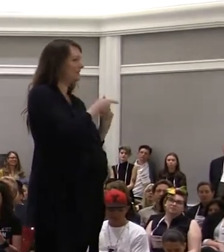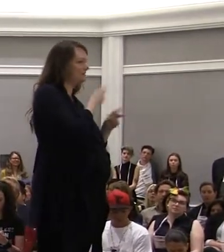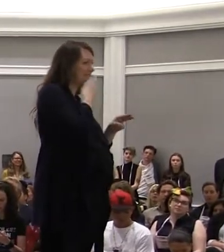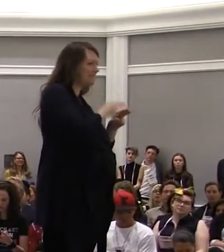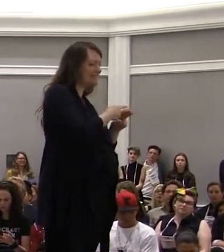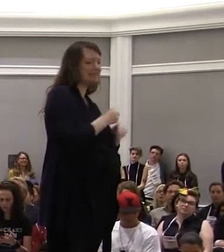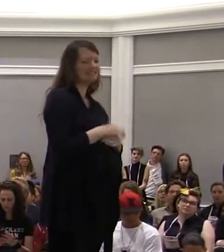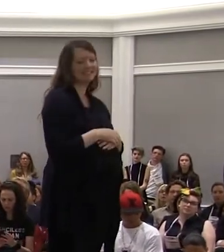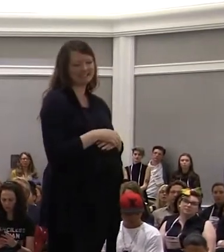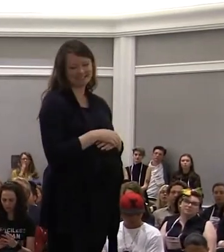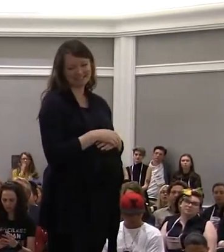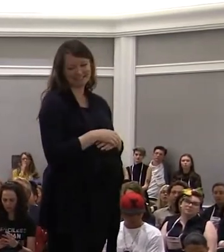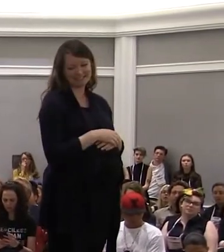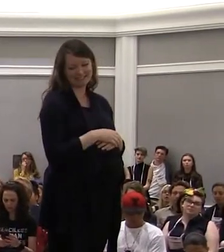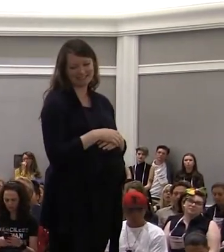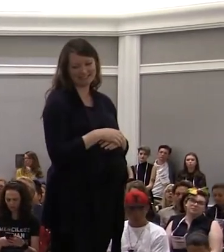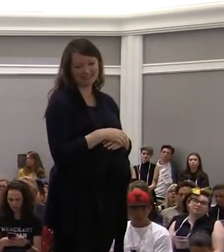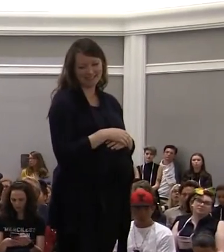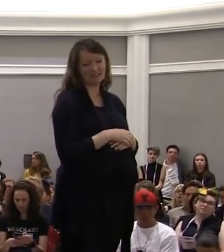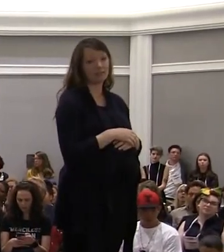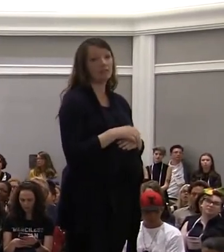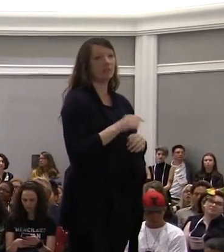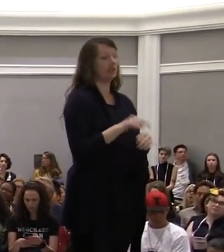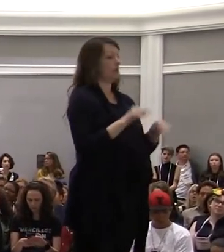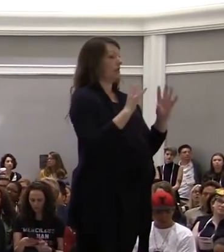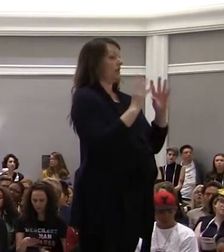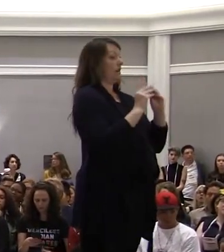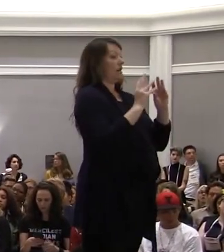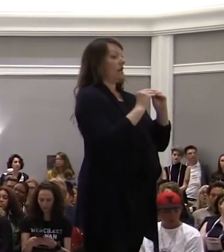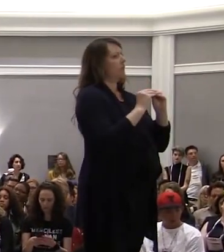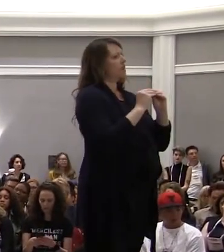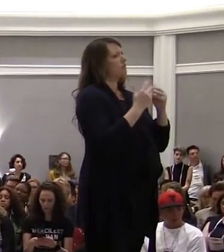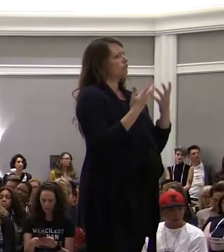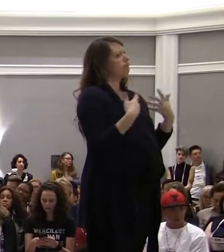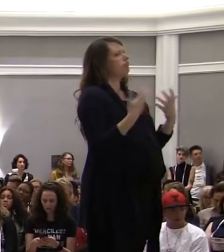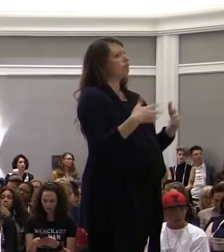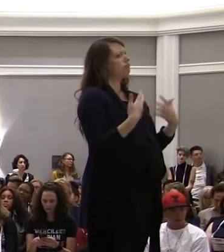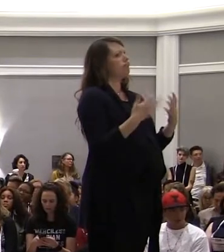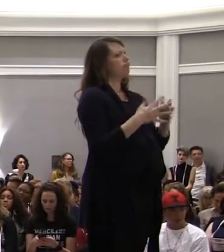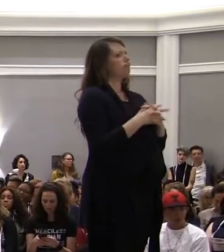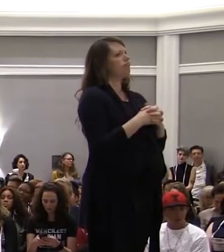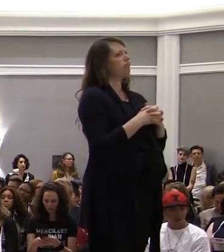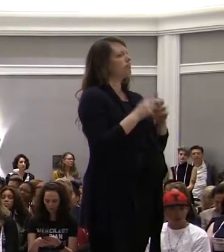as the conference has continued to strive toward equity.